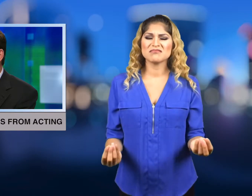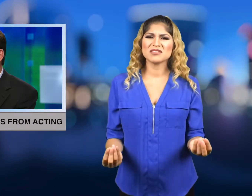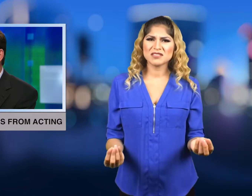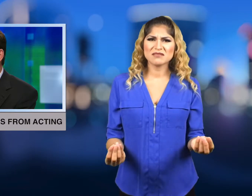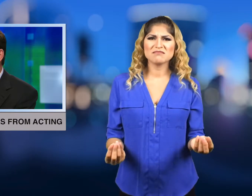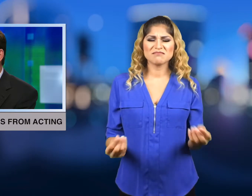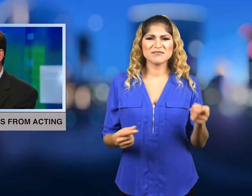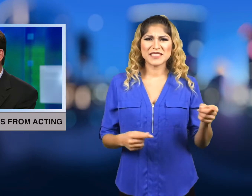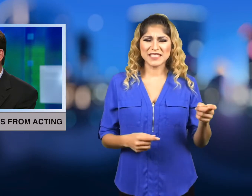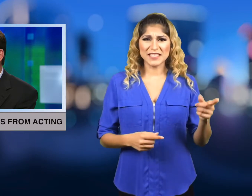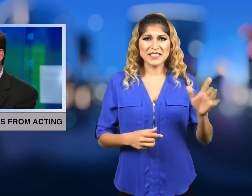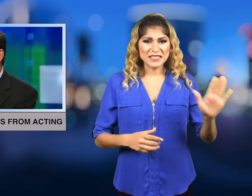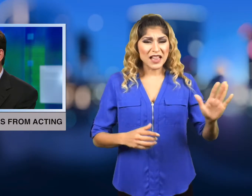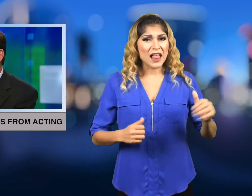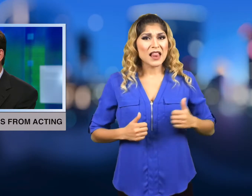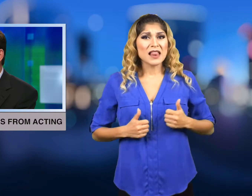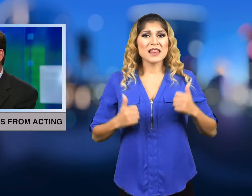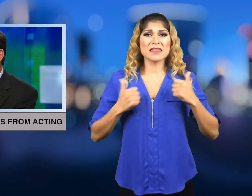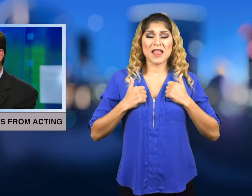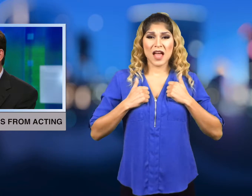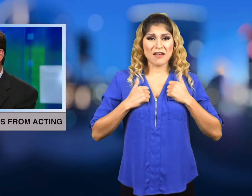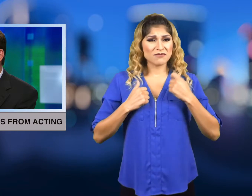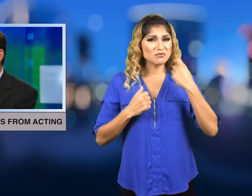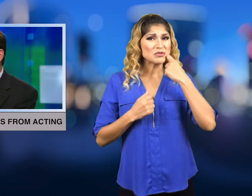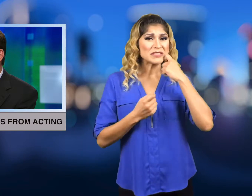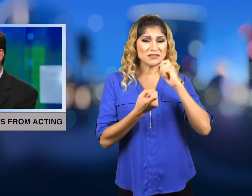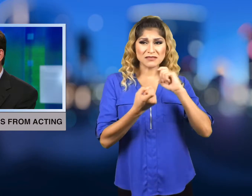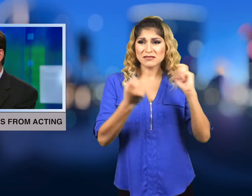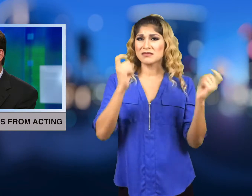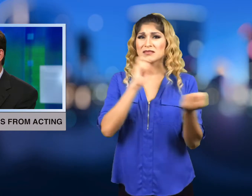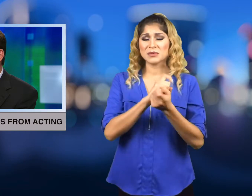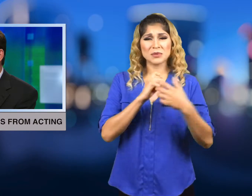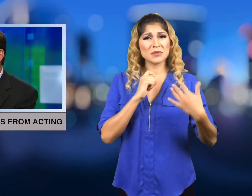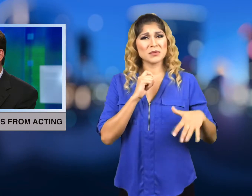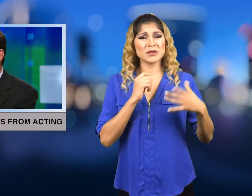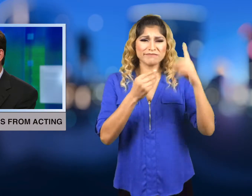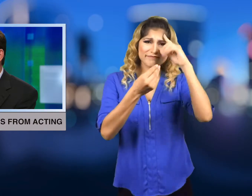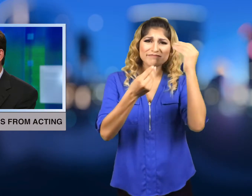He said he wanted to change his life,